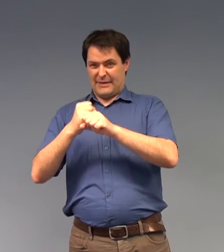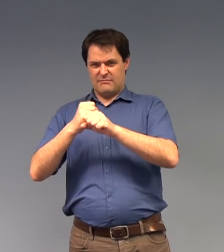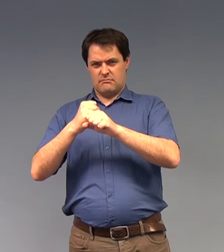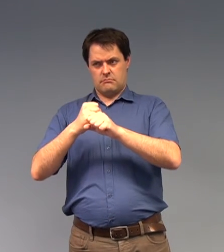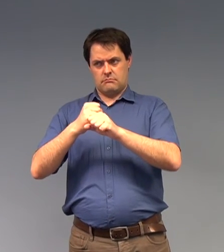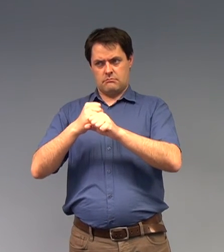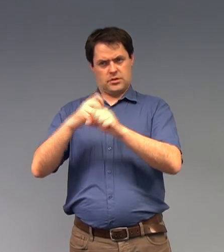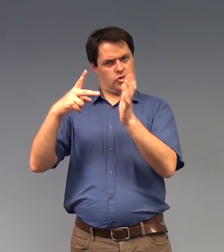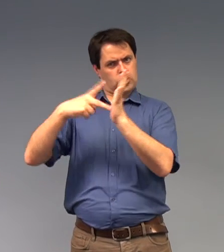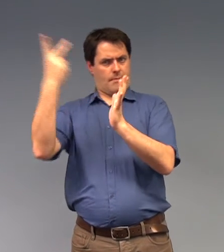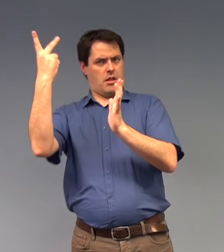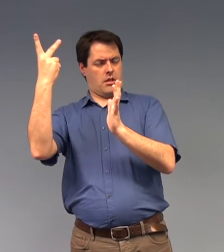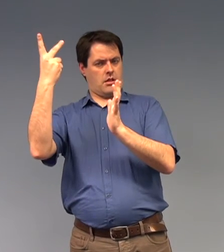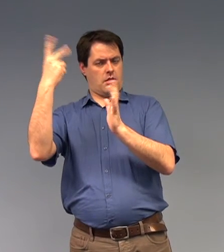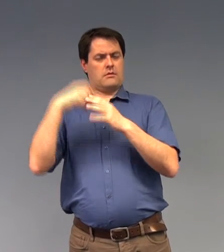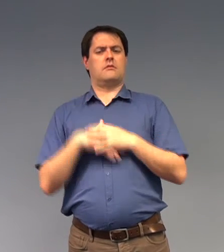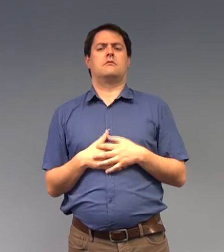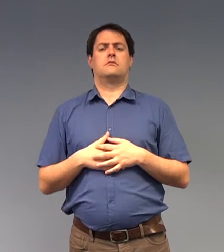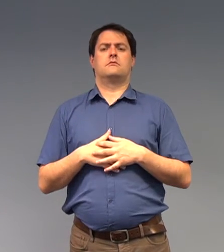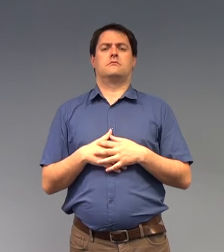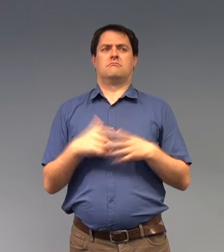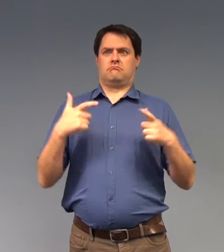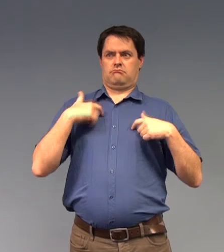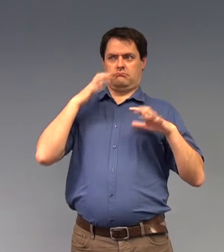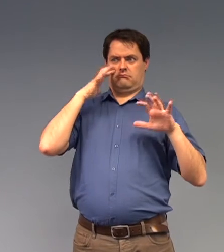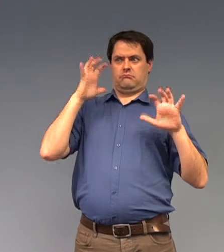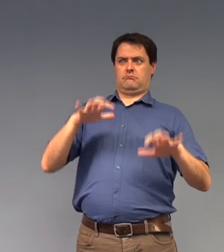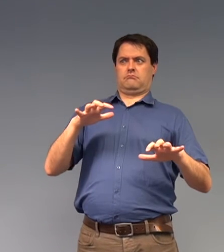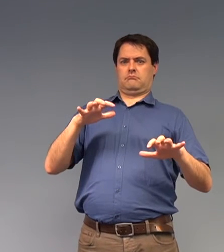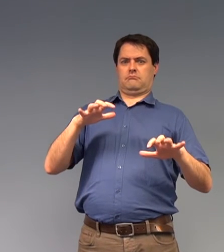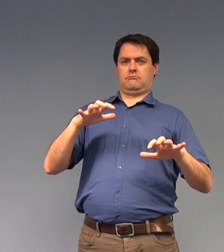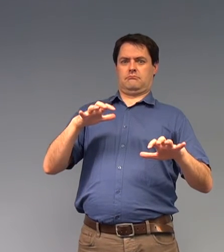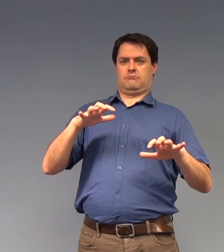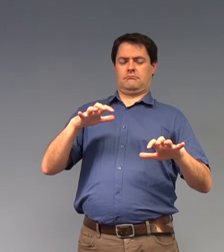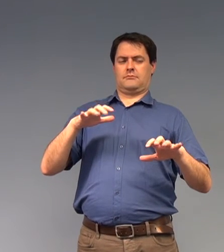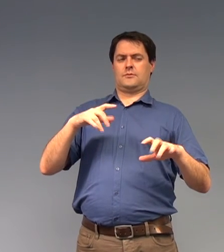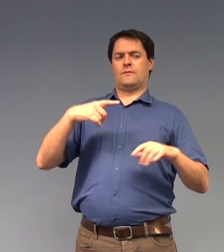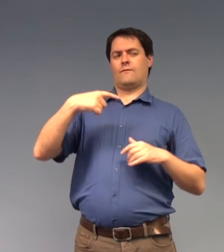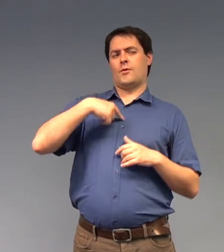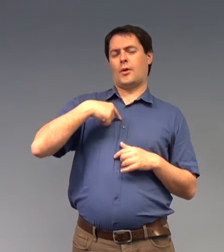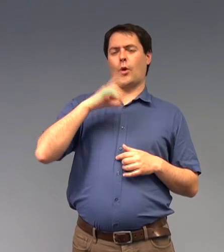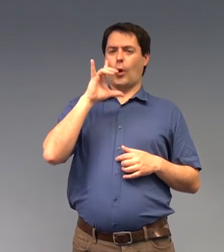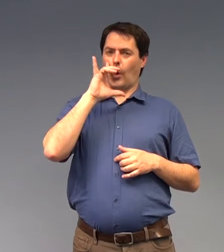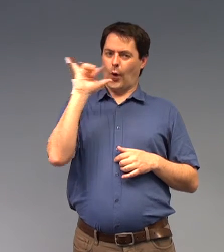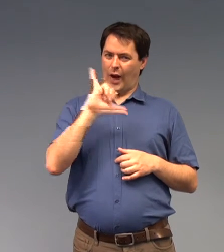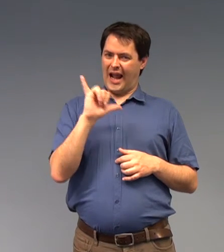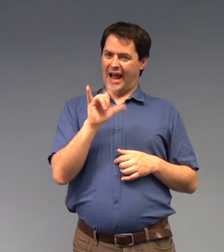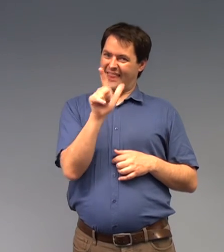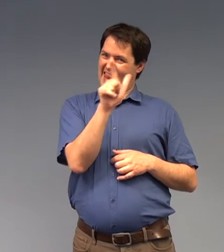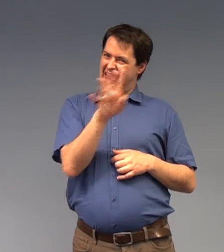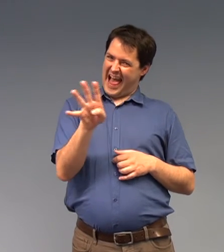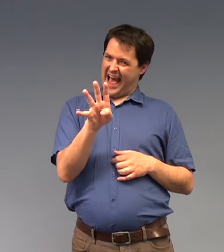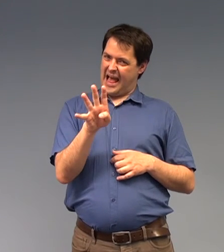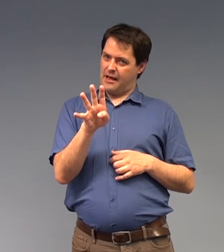But the hearing interpreters performed double the number of impoverishments. Initially I was a little bit shocked.